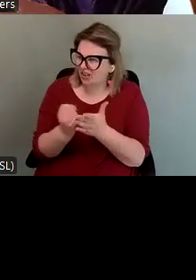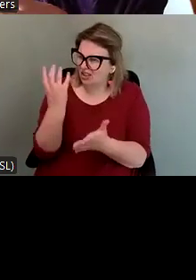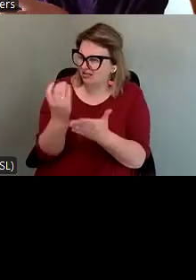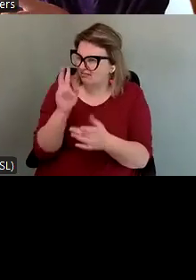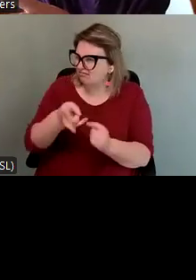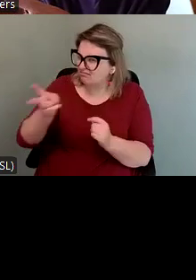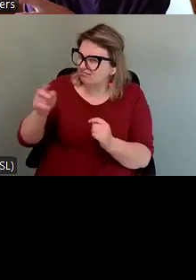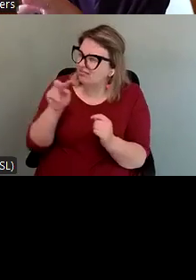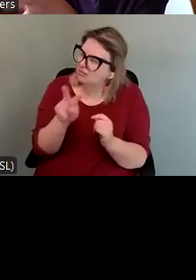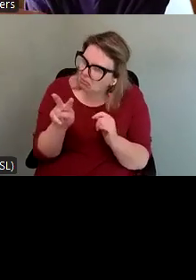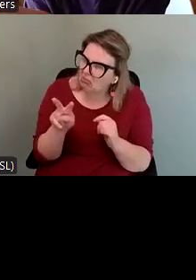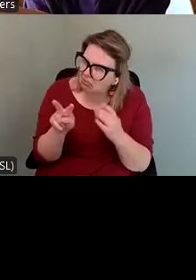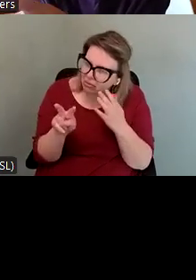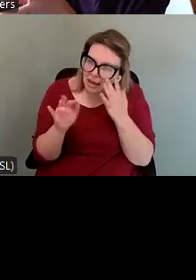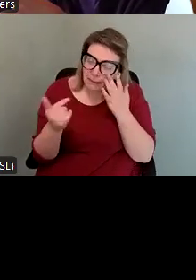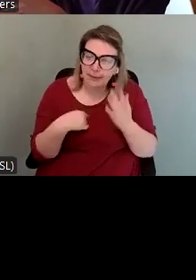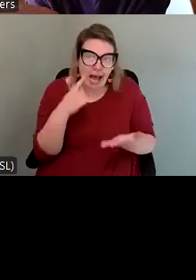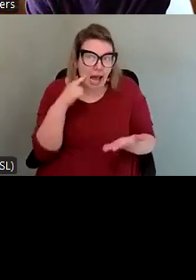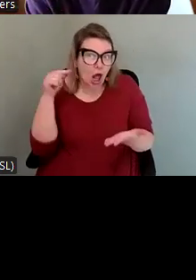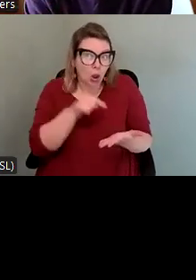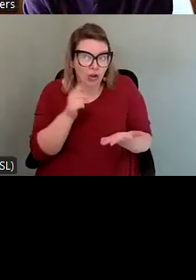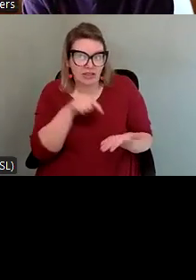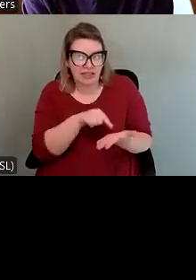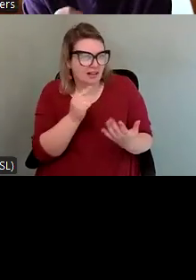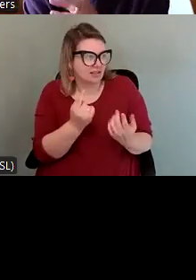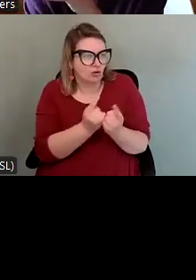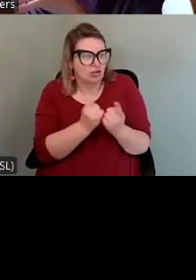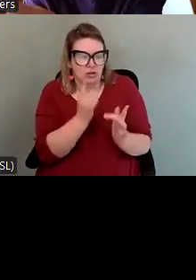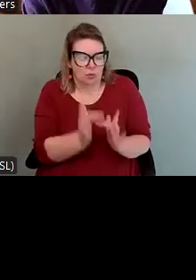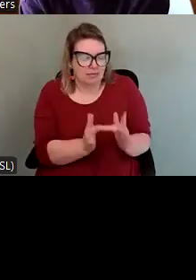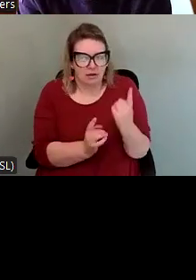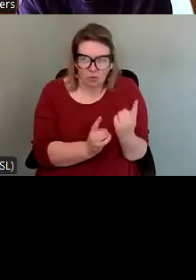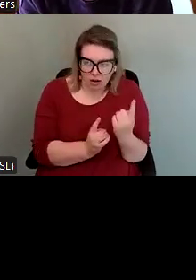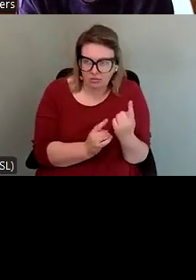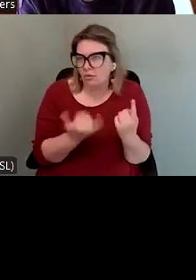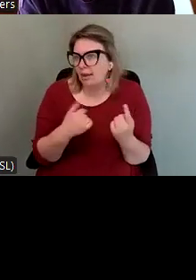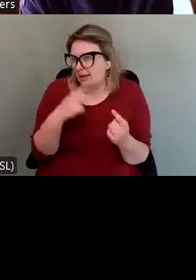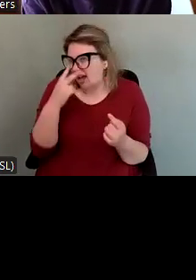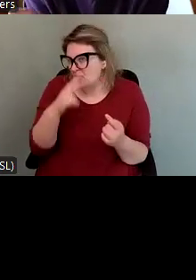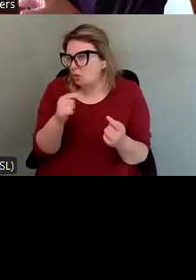You might have looked at a certain product on a website or been interested in a certain organization.